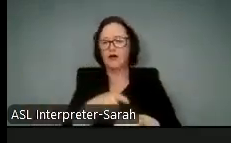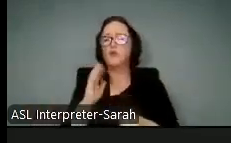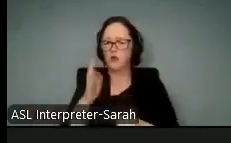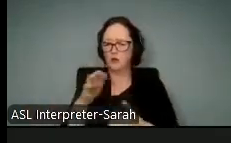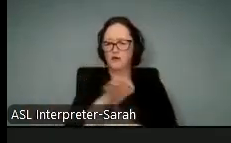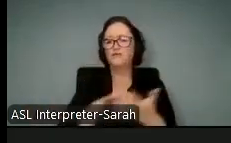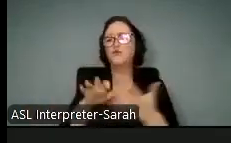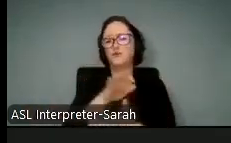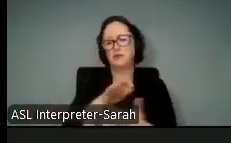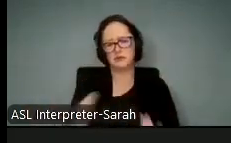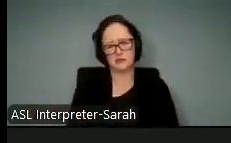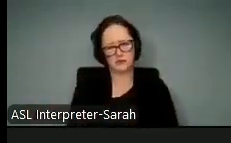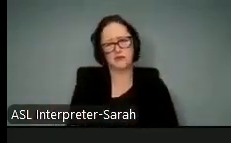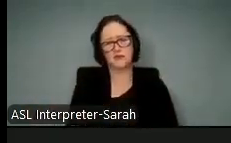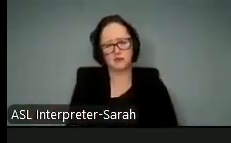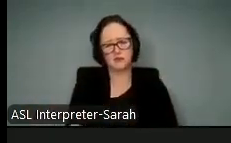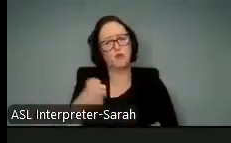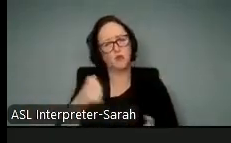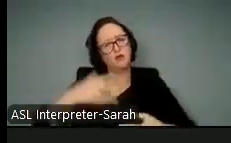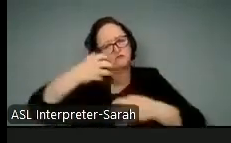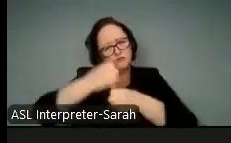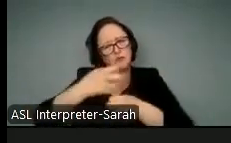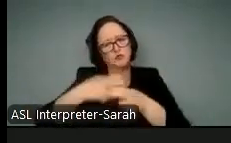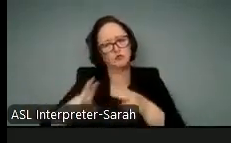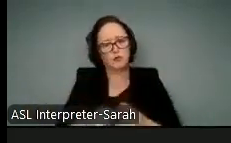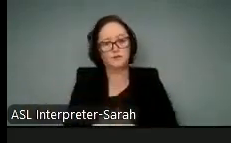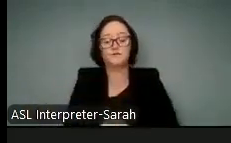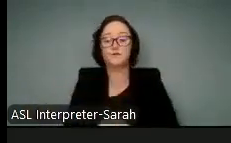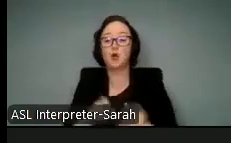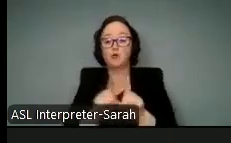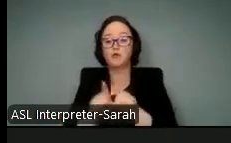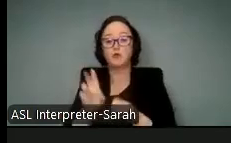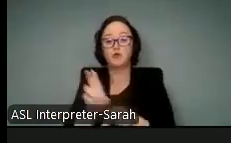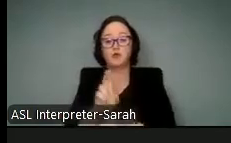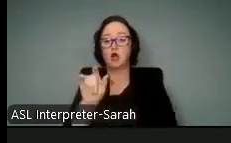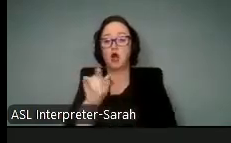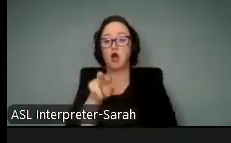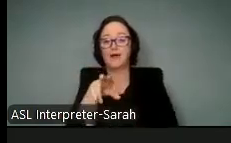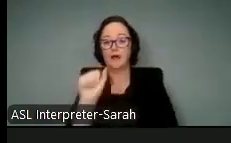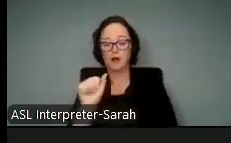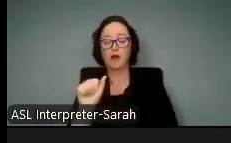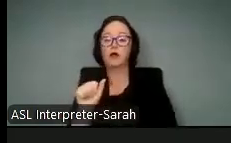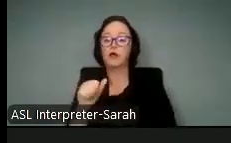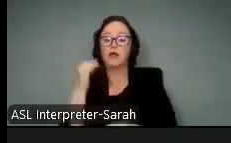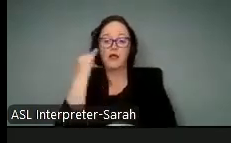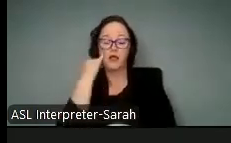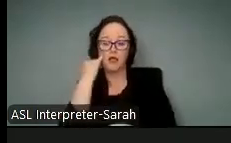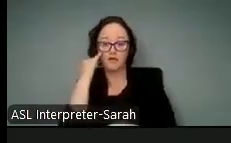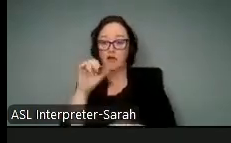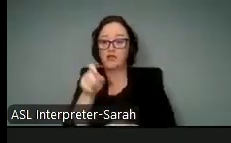So we're also going to want to use ARIA to convey when a submenu is expanded. I just talked about that. We're looking for control